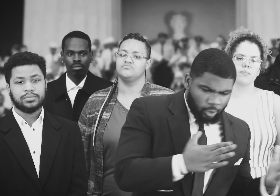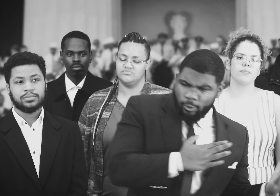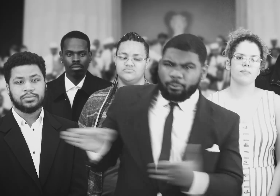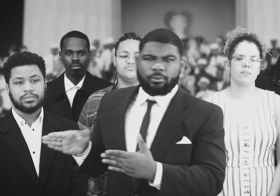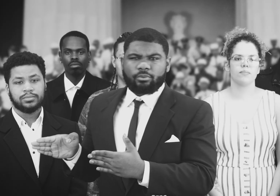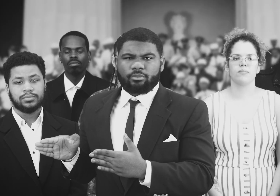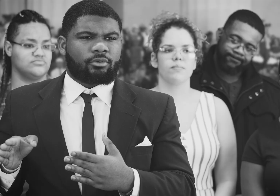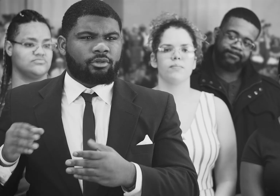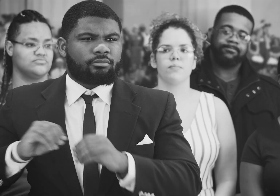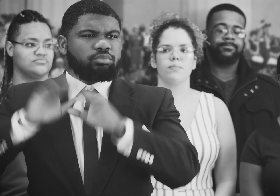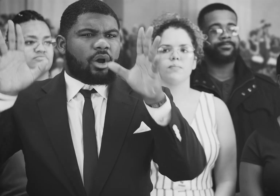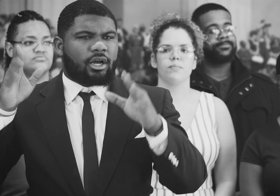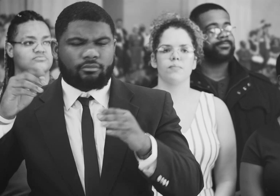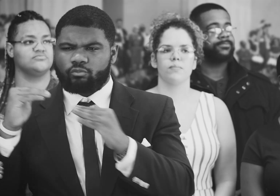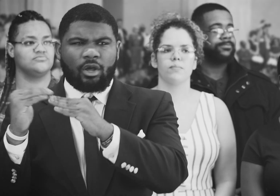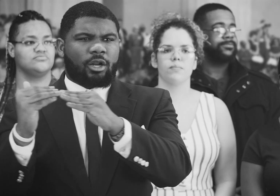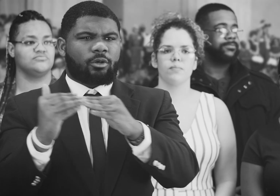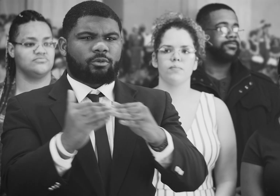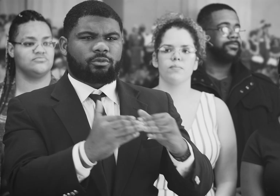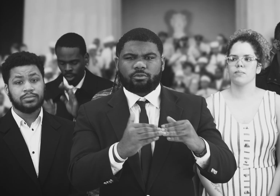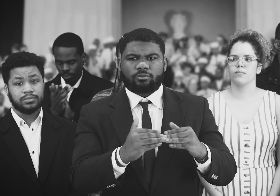segregation to the sunlit path of racial justice.